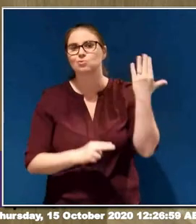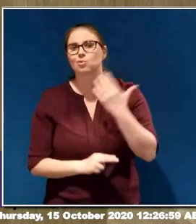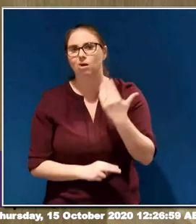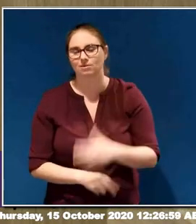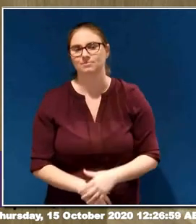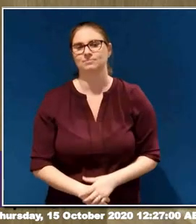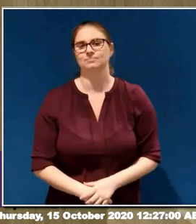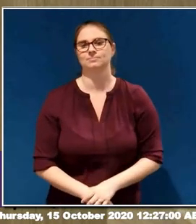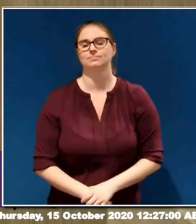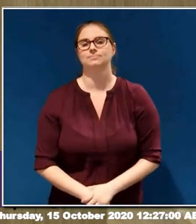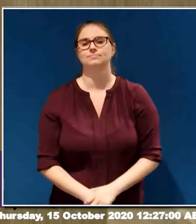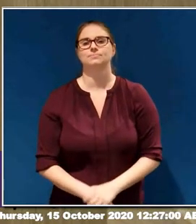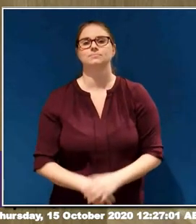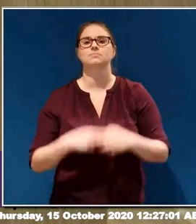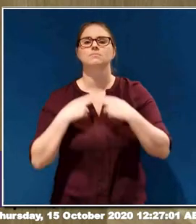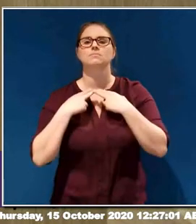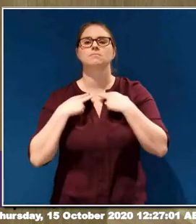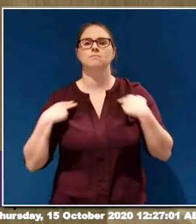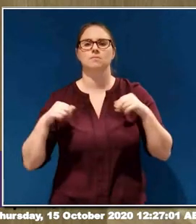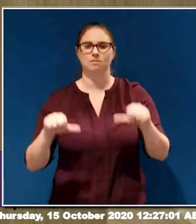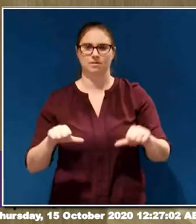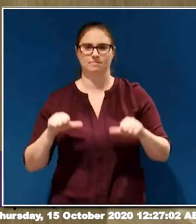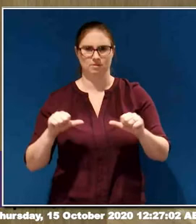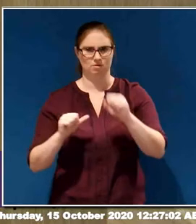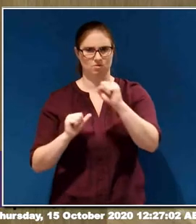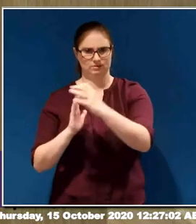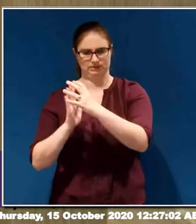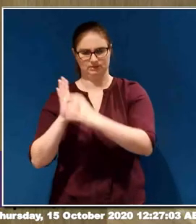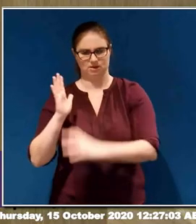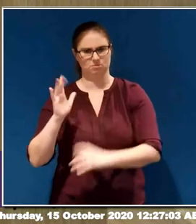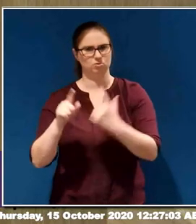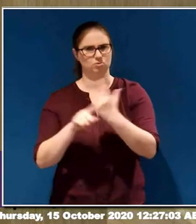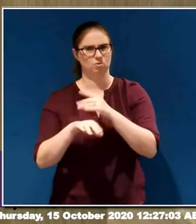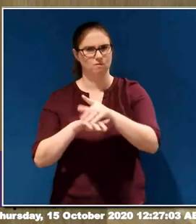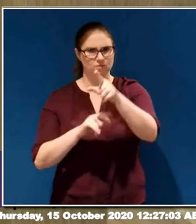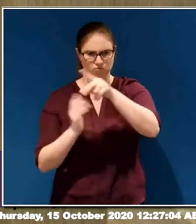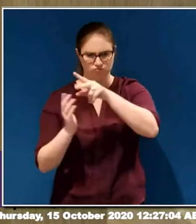reading multiple applications. What's multiple?